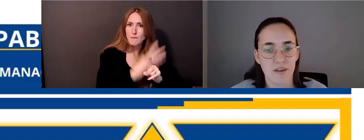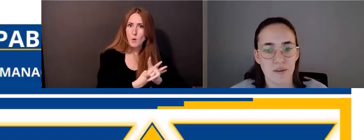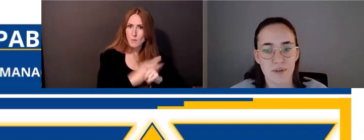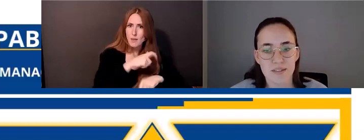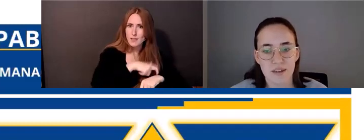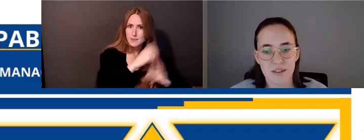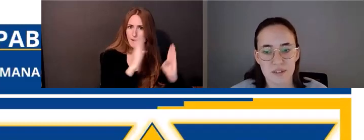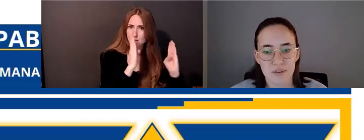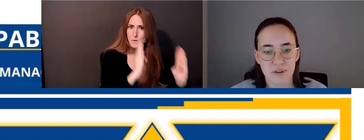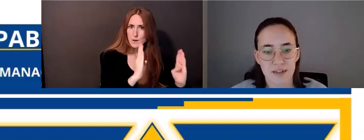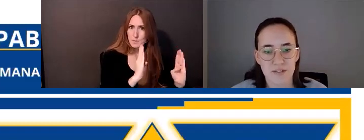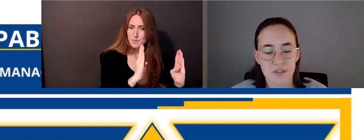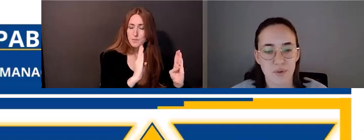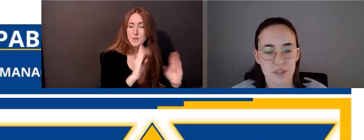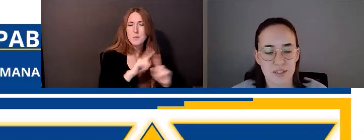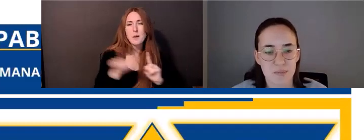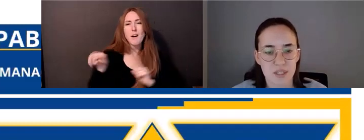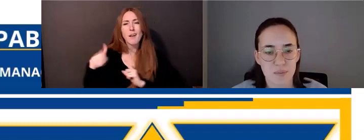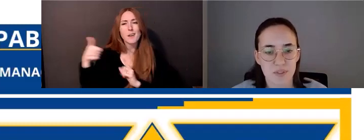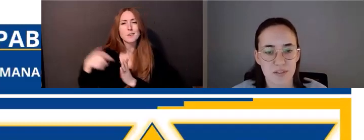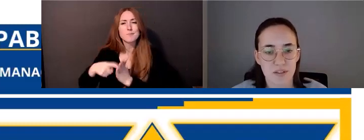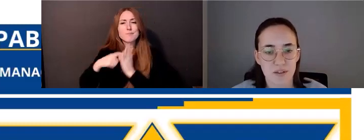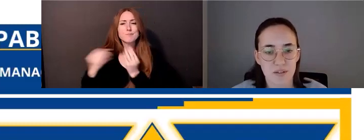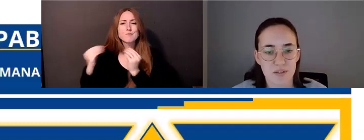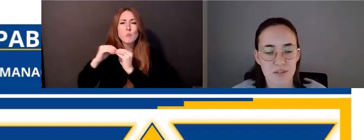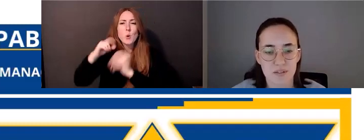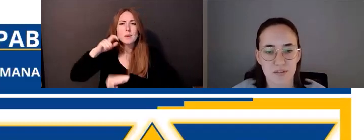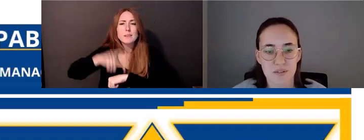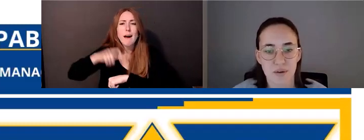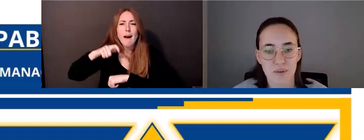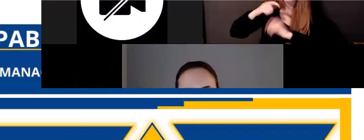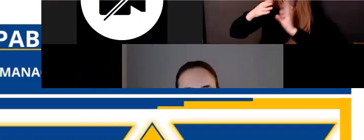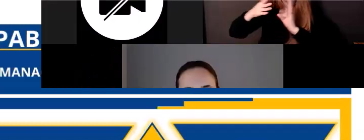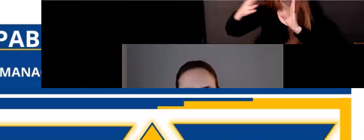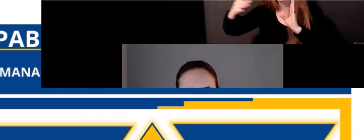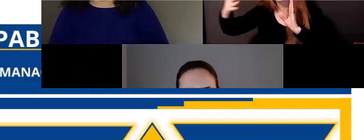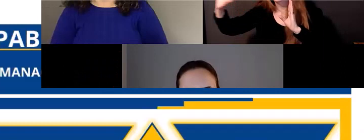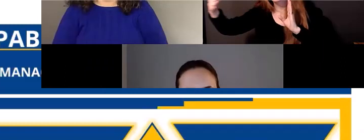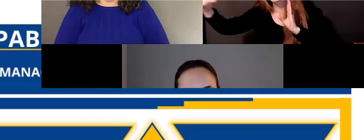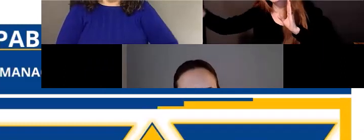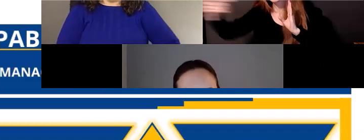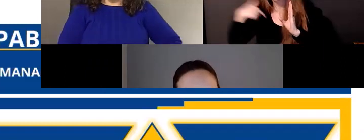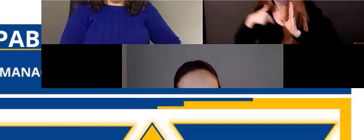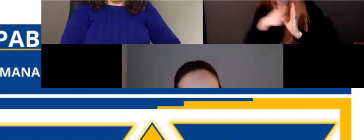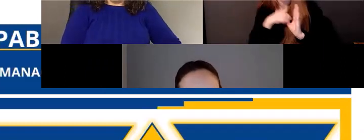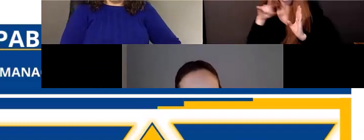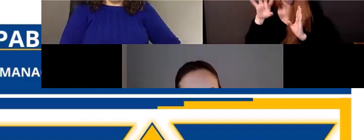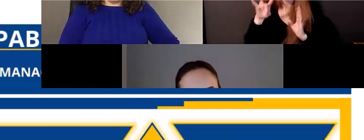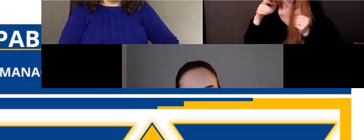Whereas, others required some more time to complete their goals. So we tried to be as flexible as possible